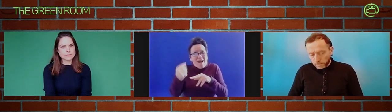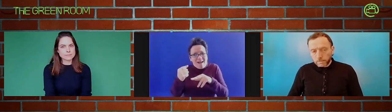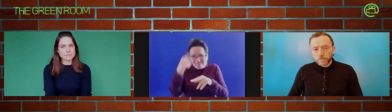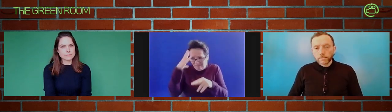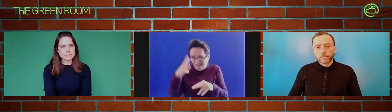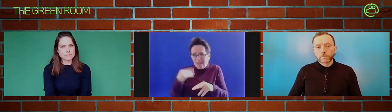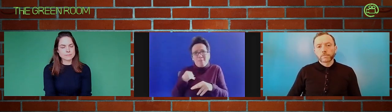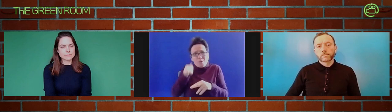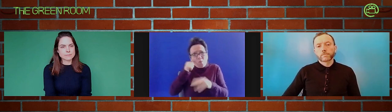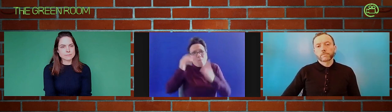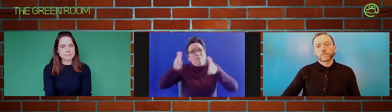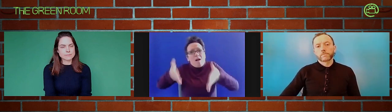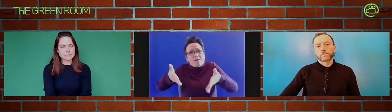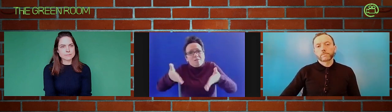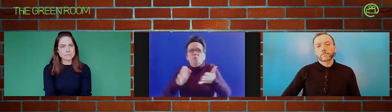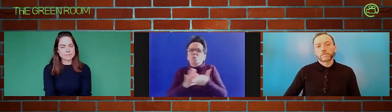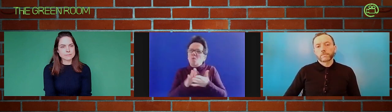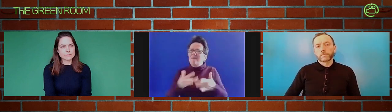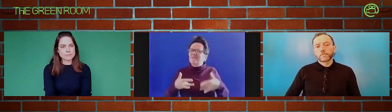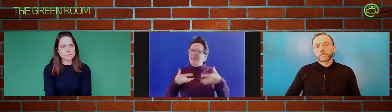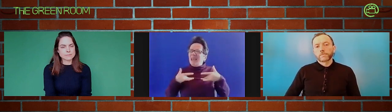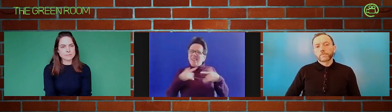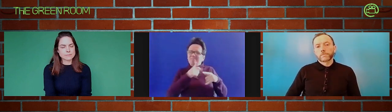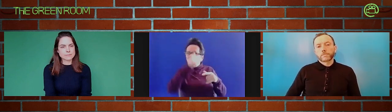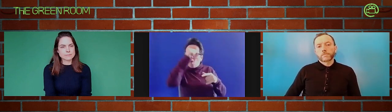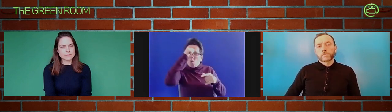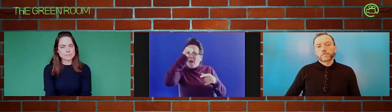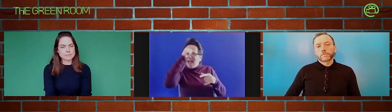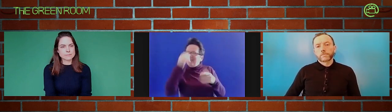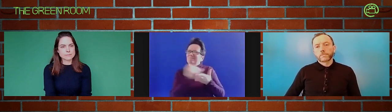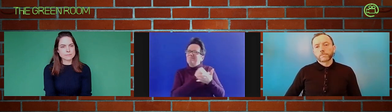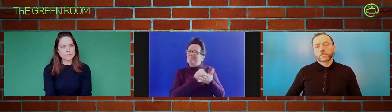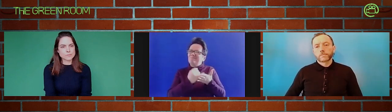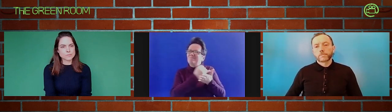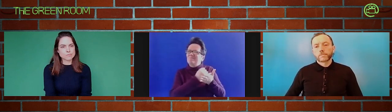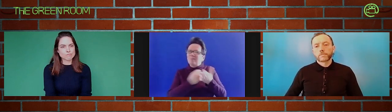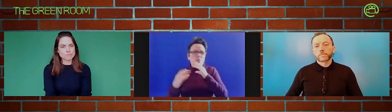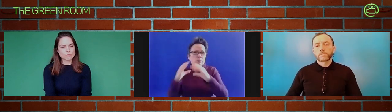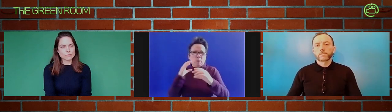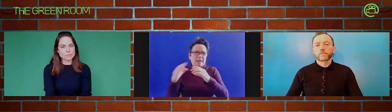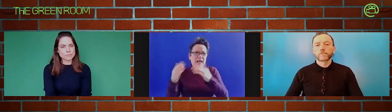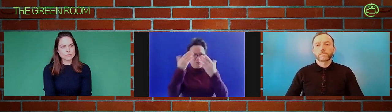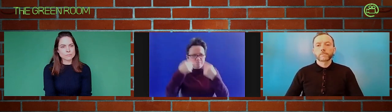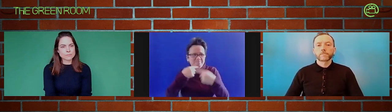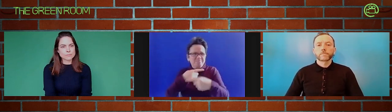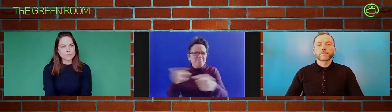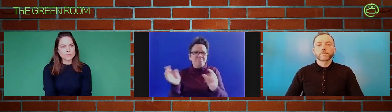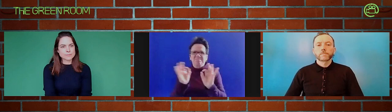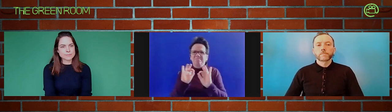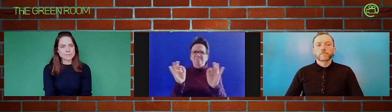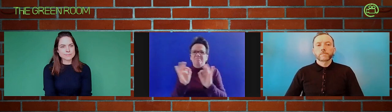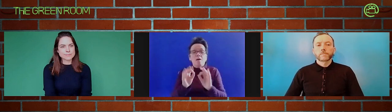just the lack of awareness and the kind of miscommunication is sometimes the biggest issue with that. But yeah, we did have them and I was really happy that